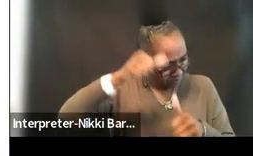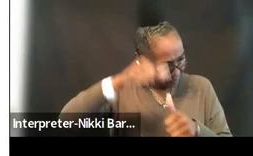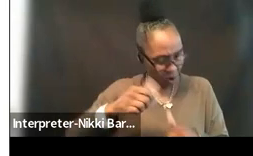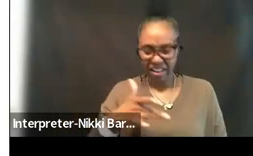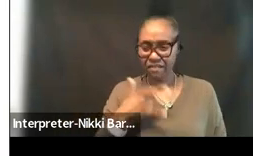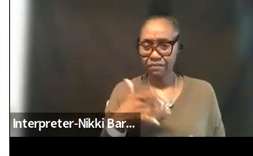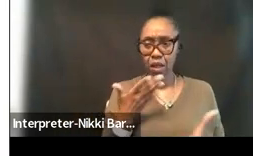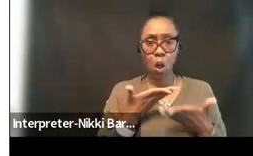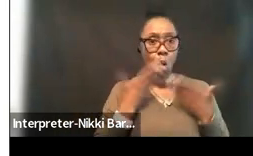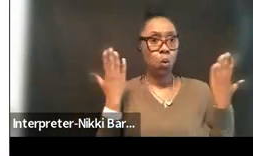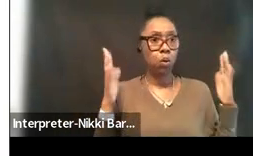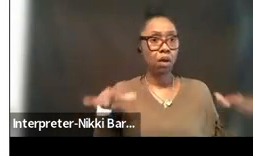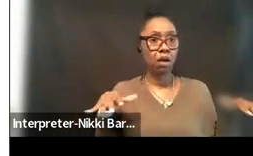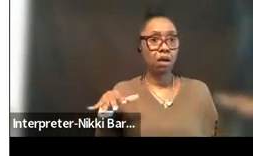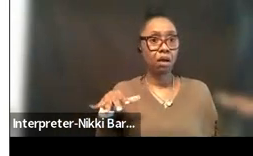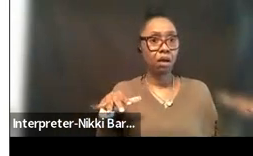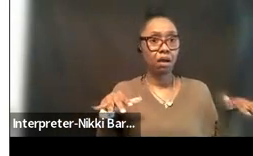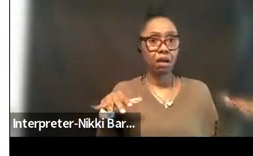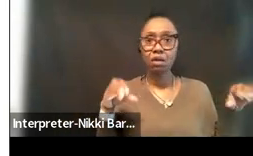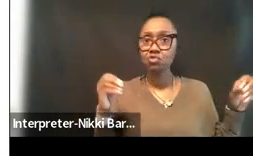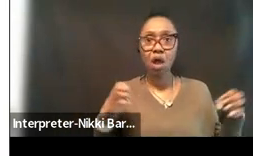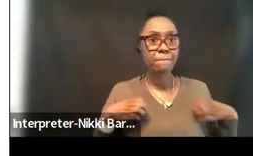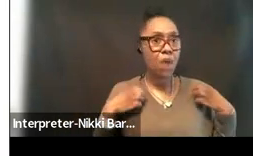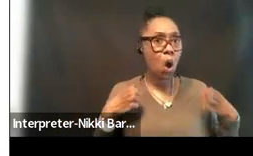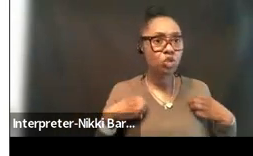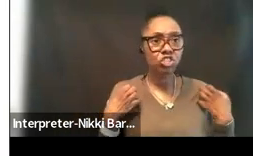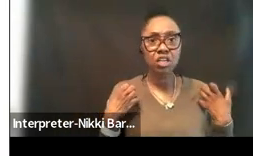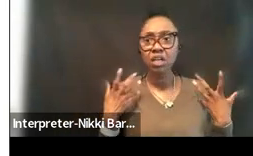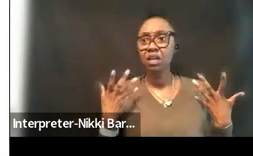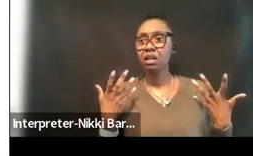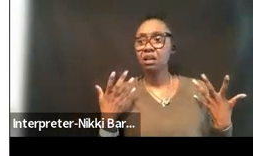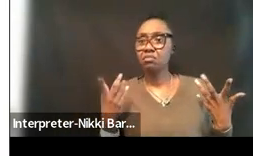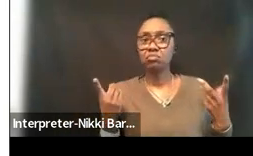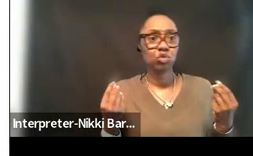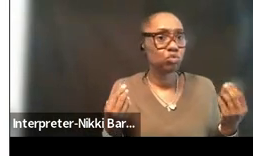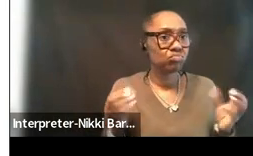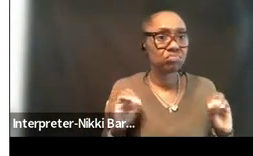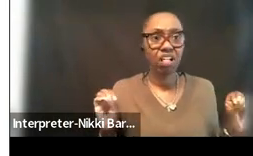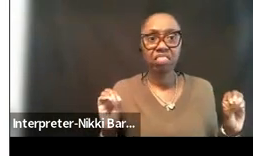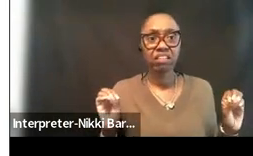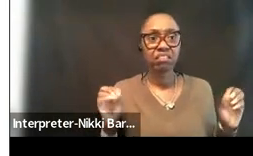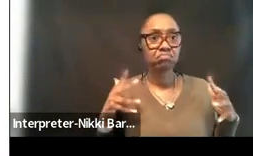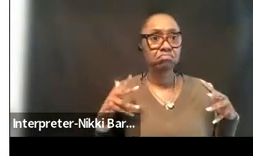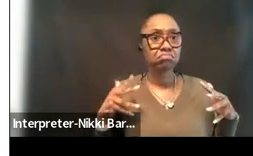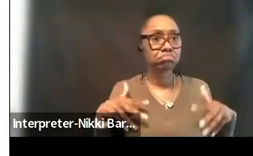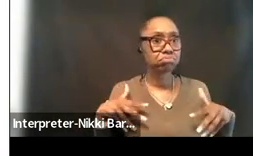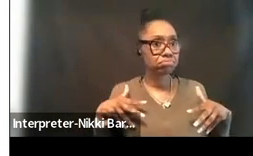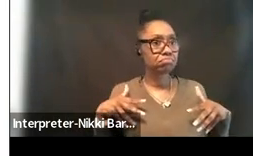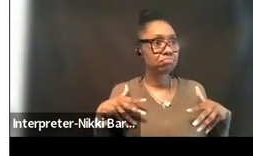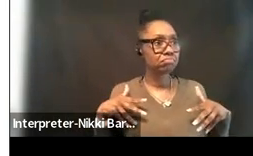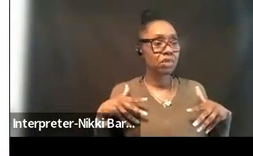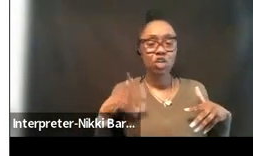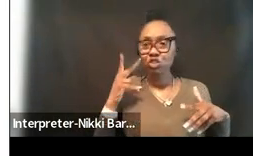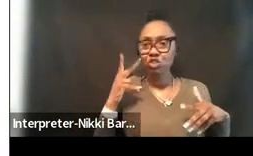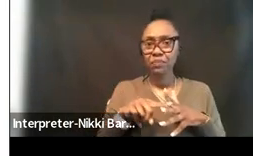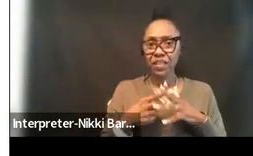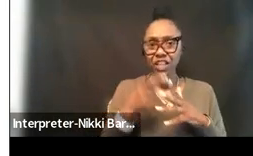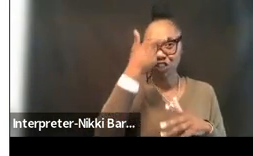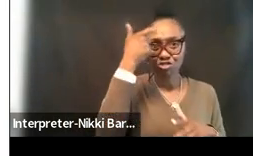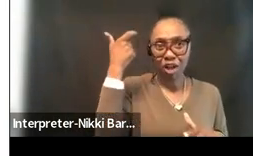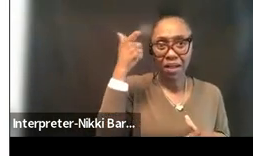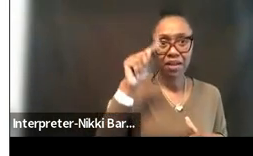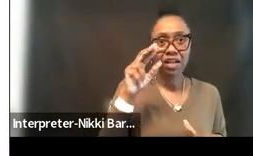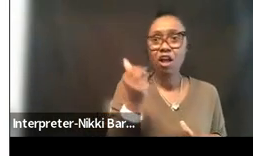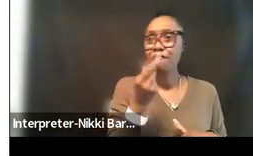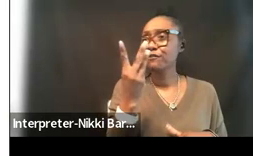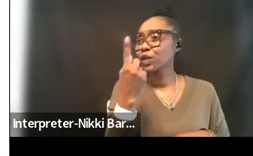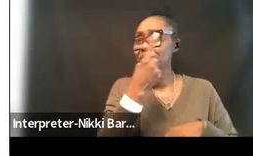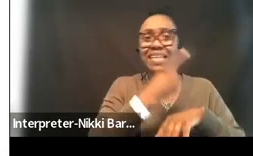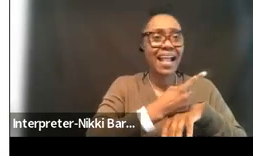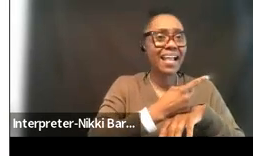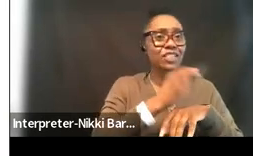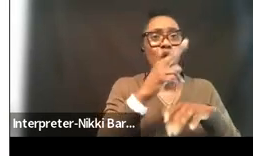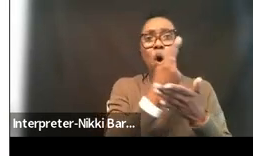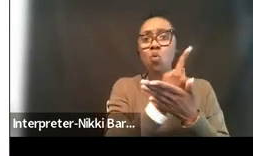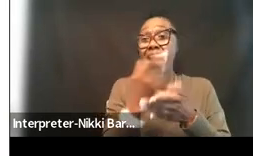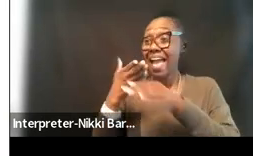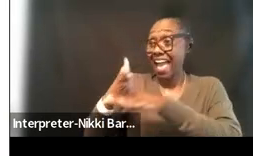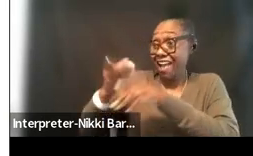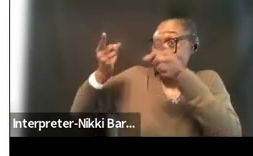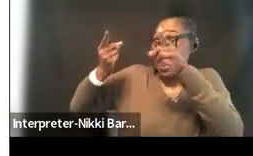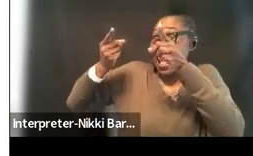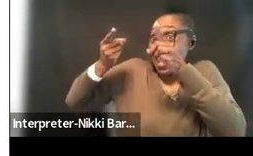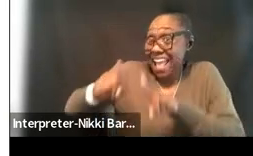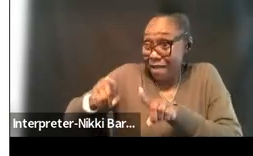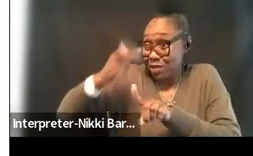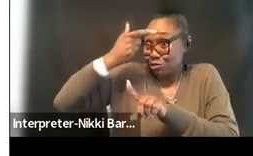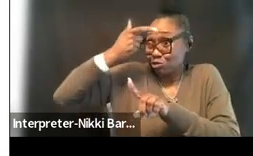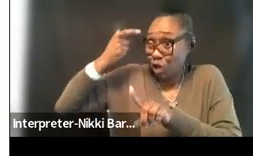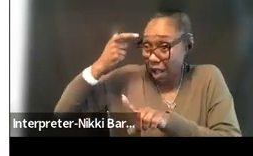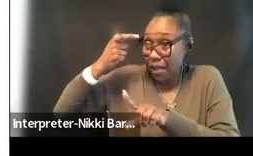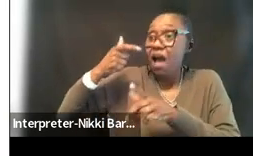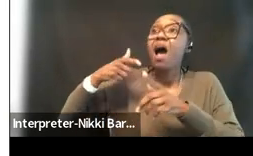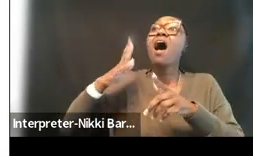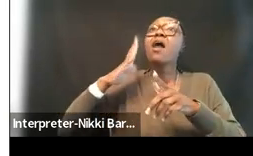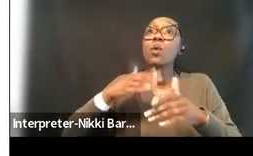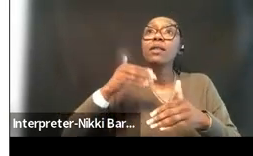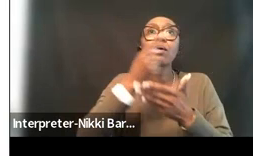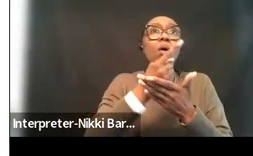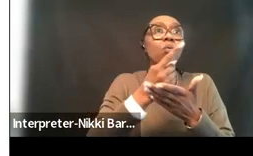There's not very much emotional involvement with the event. You see this very much in the beginning of a trauma, you know, the few days or even week or so after the traumatic event and this does fade away naturally with time.